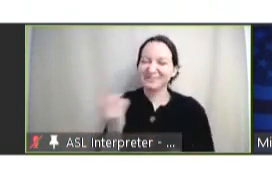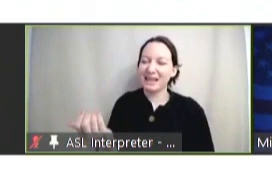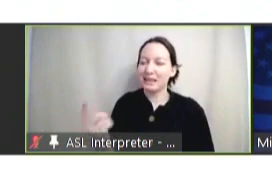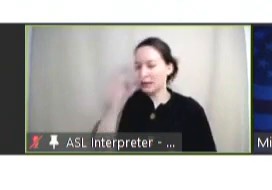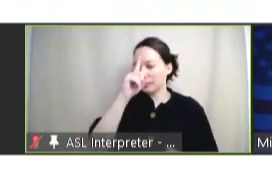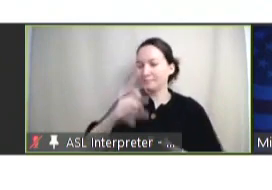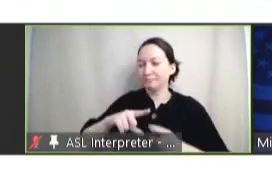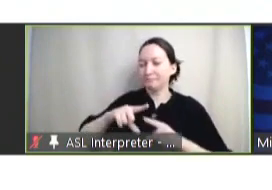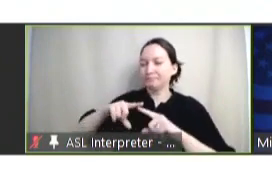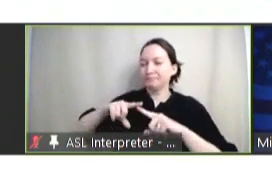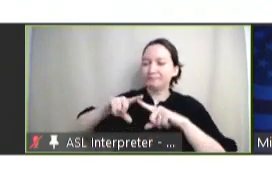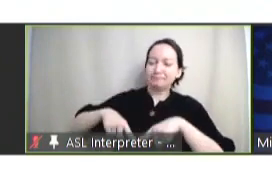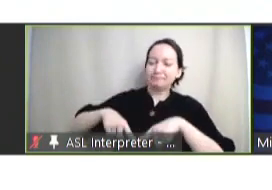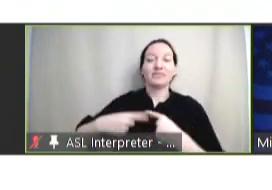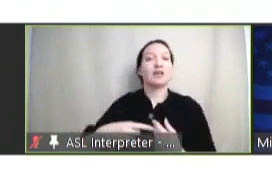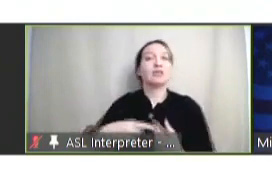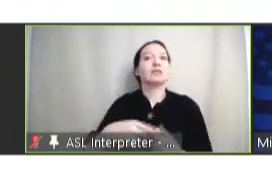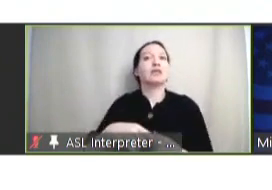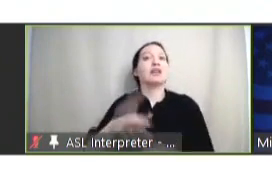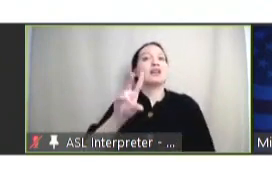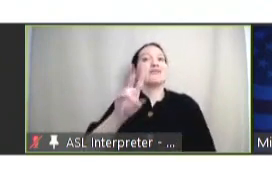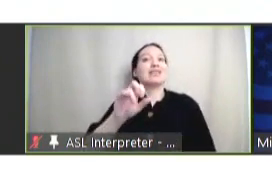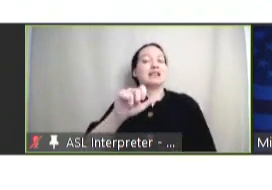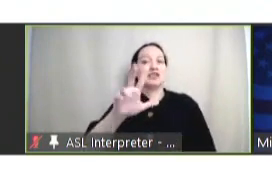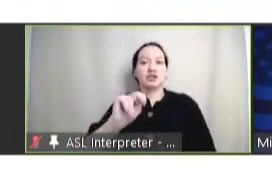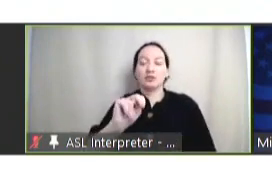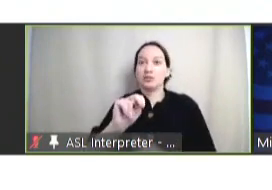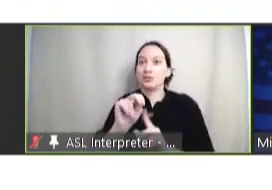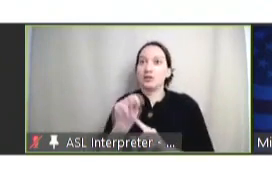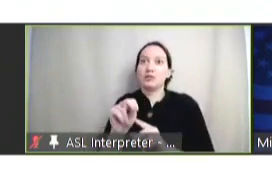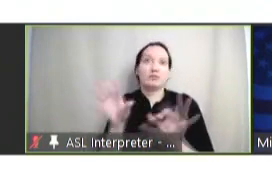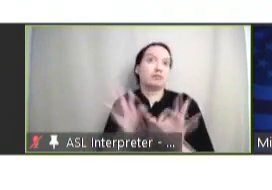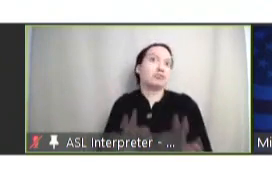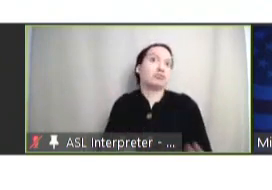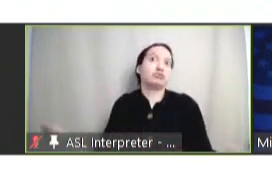And the ventilation, I know I brought it up; it's critical. That is one of the most important things